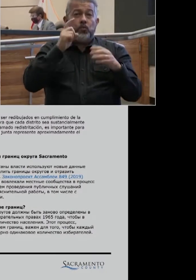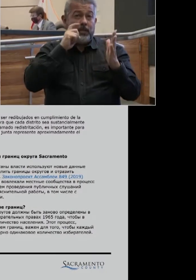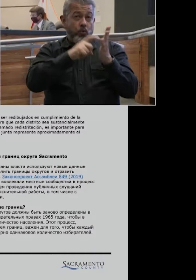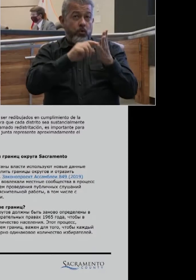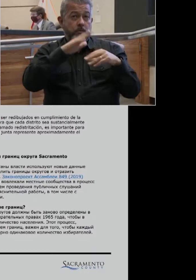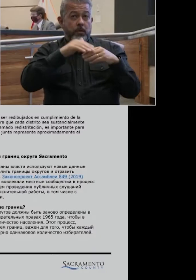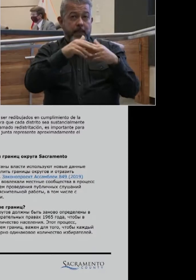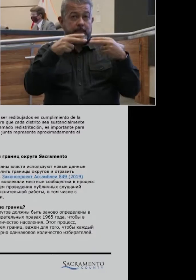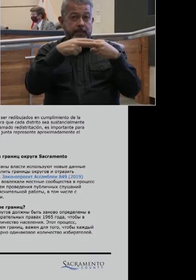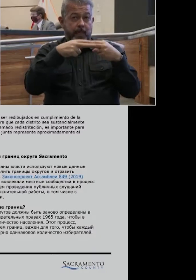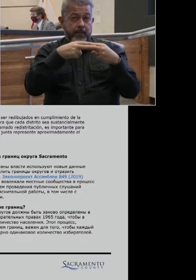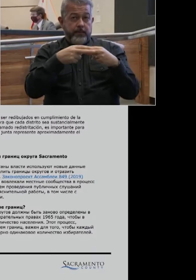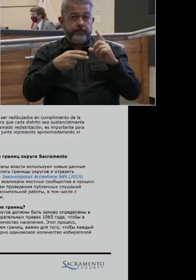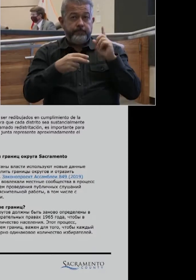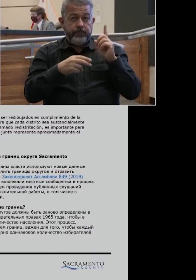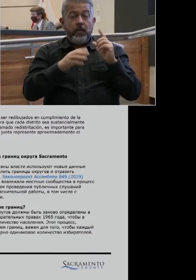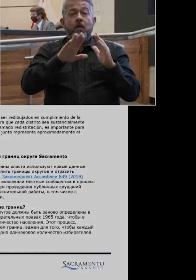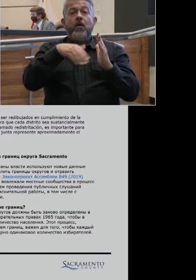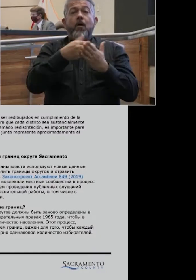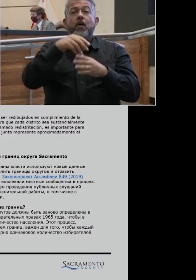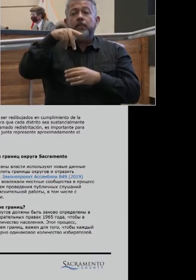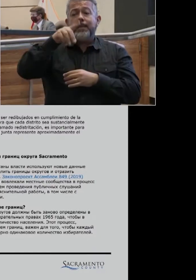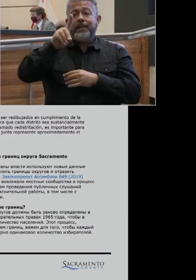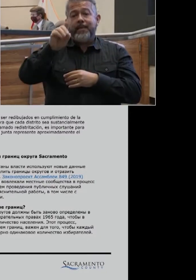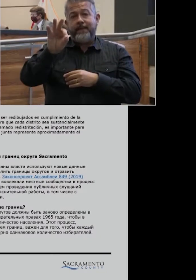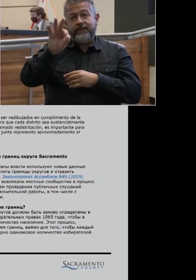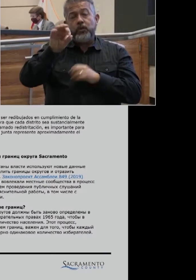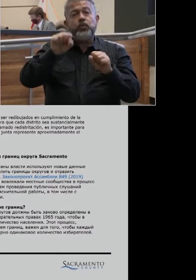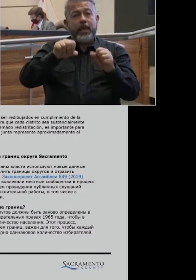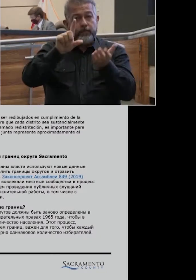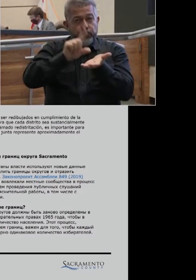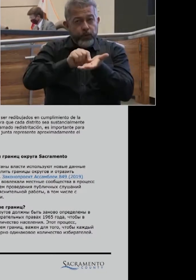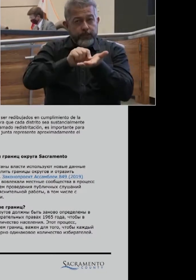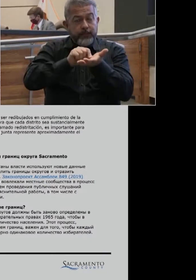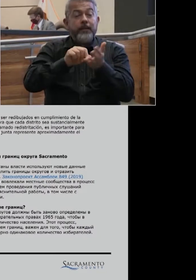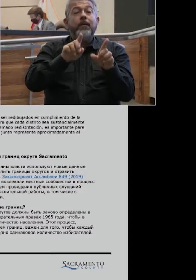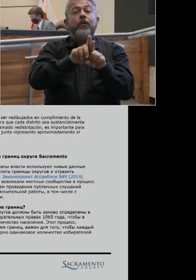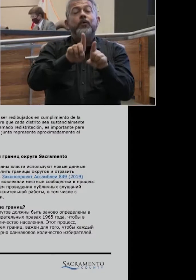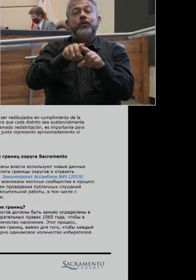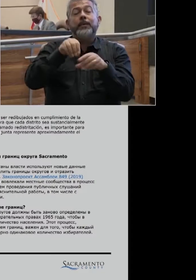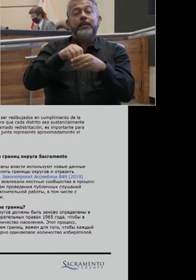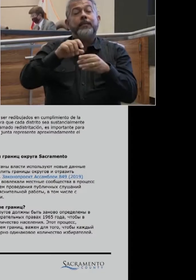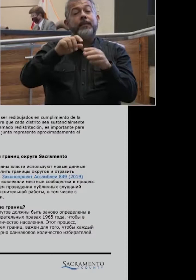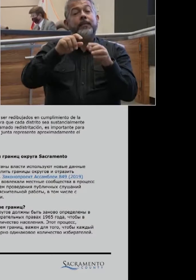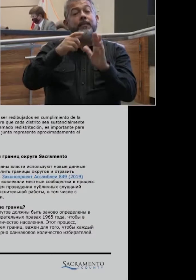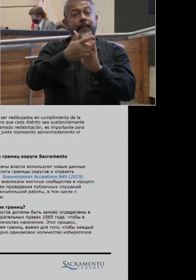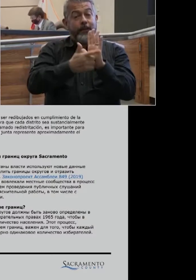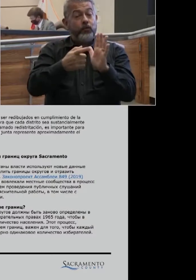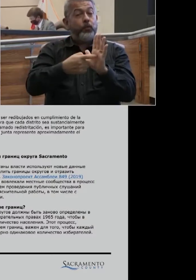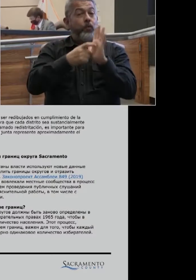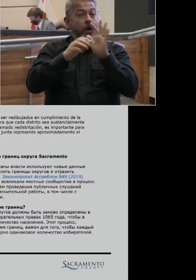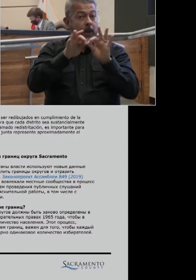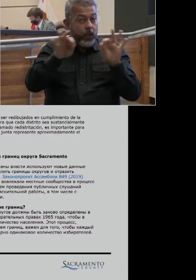AS YOU CAN SEE ON SLIDE. ALL PRINTABLE PDFs WILL BE ALL PRINTABLE PDFs WILL BE AVAILABLE IN LEGALLY REQUIRED AVAILABLE IN LEGALLY REQUIRED LANGUAGES BUT ENGLISH, SPANISH,